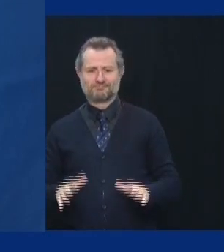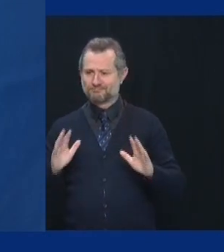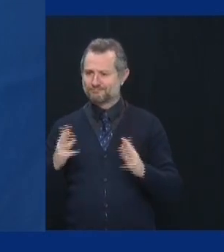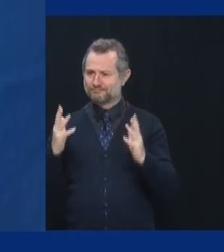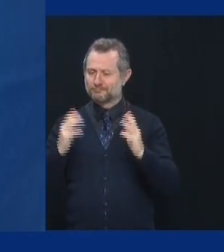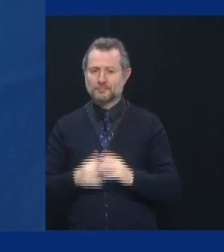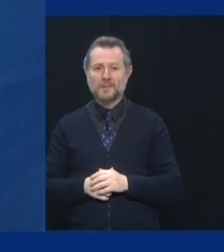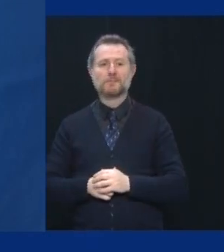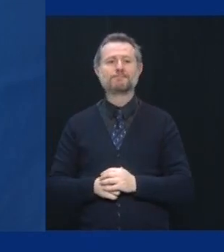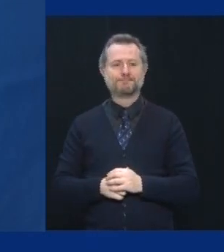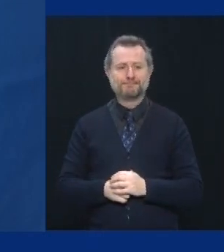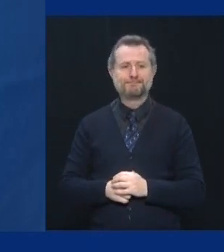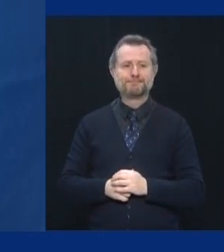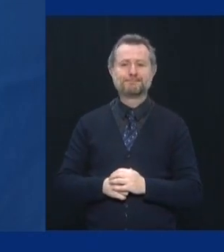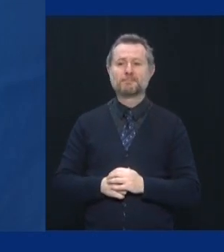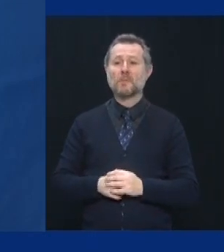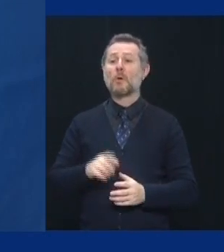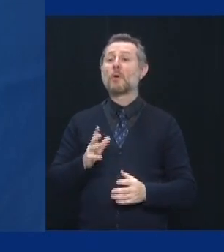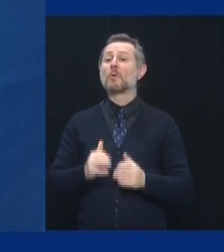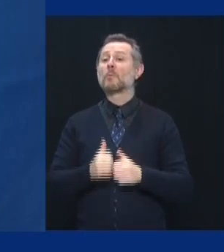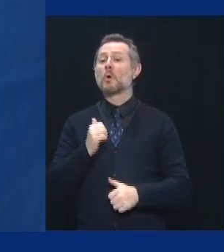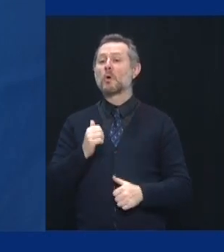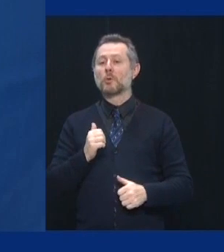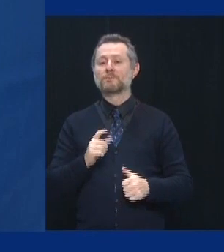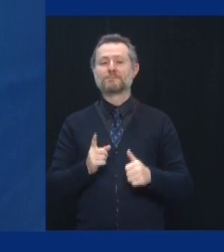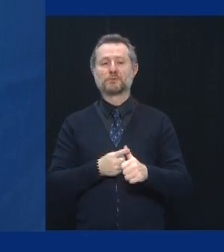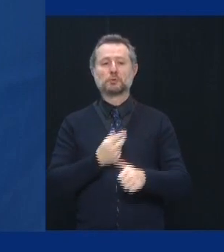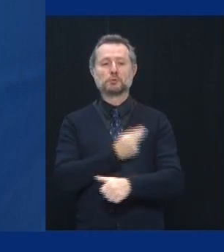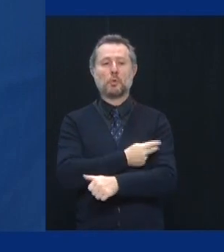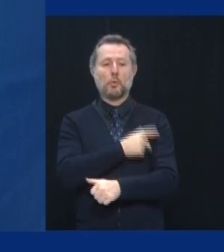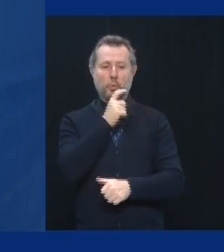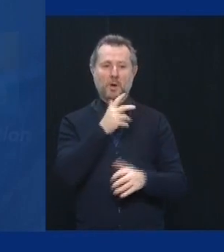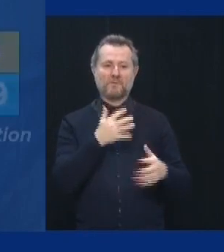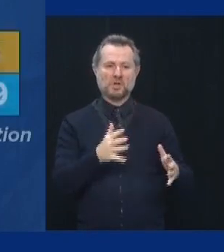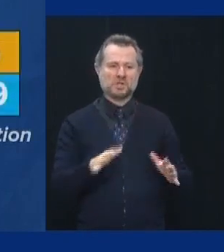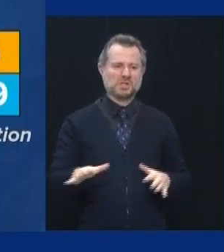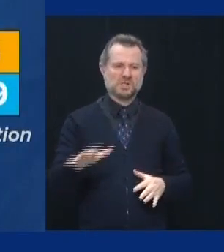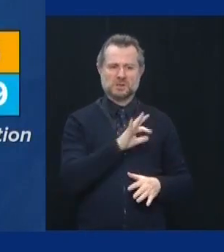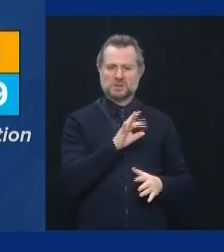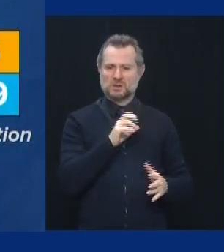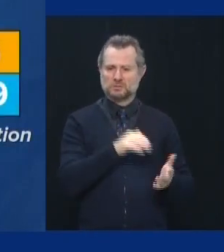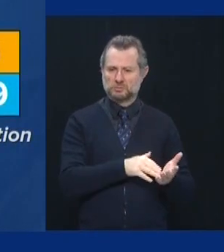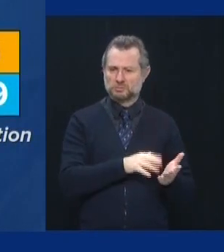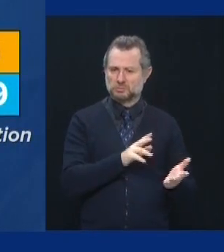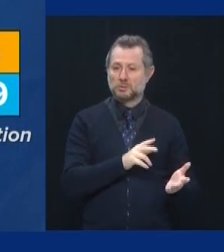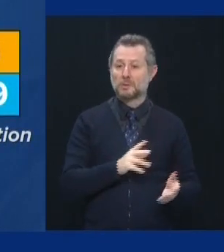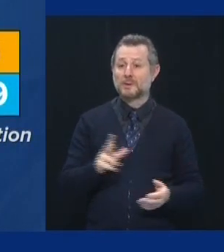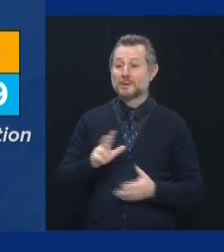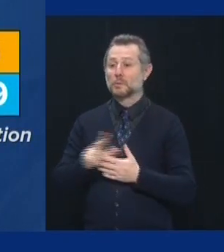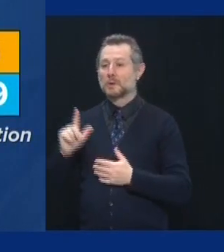THE GOOD NEWS IS MORE AND MORE NEW YORKERS ARE GETTING VACCINATED. WE'RE OVER 1 MILLION DOSES TOTALLY ADMINISTERED.